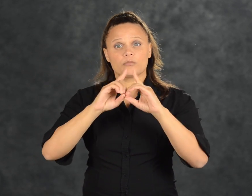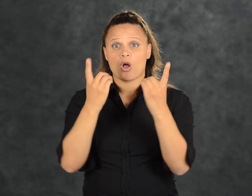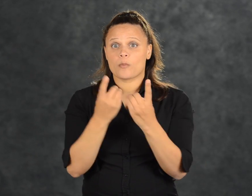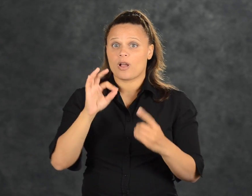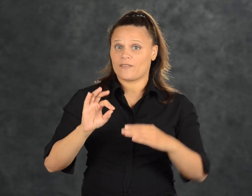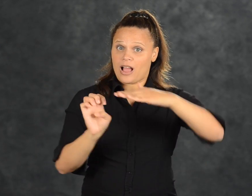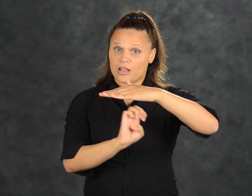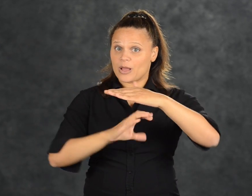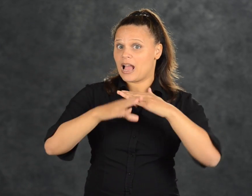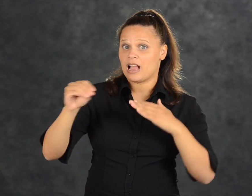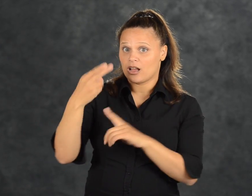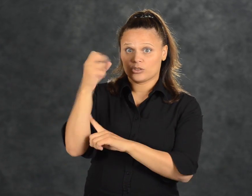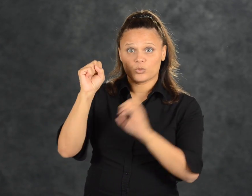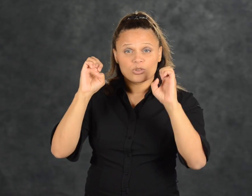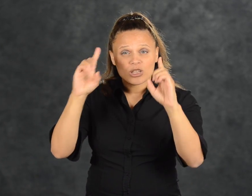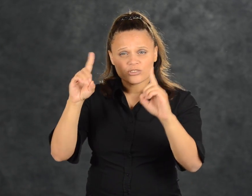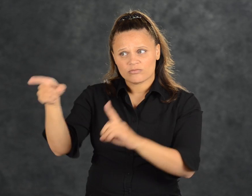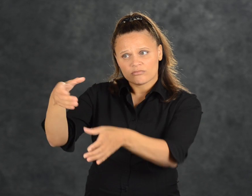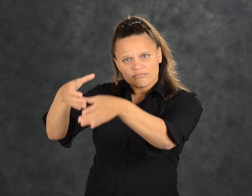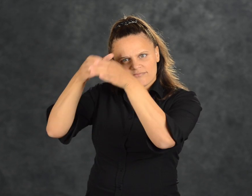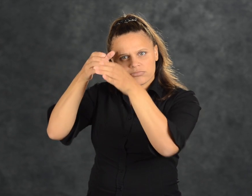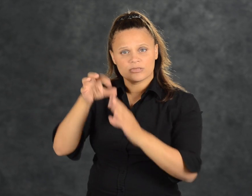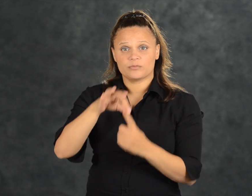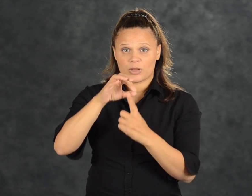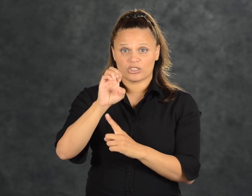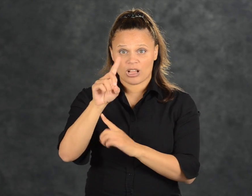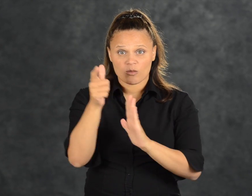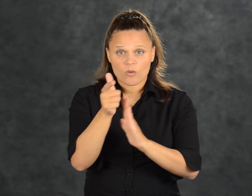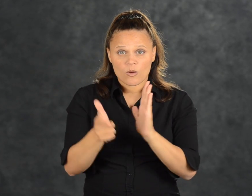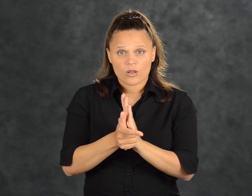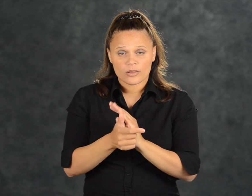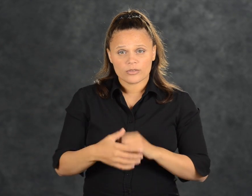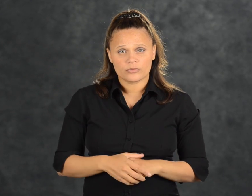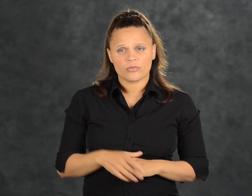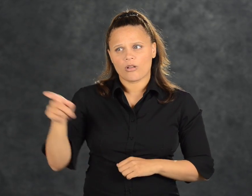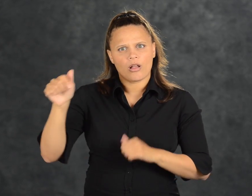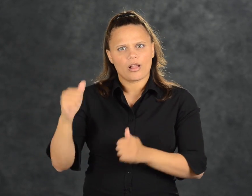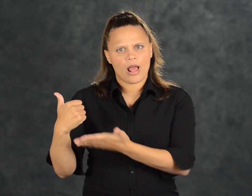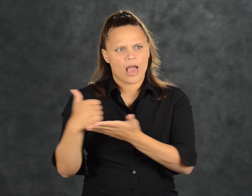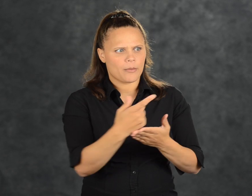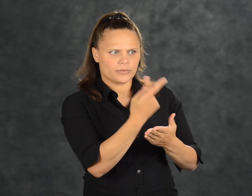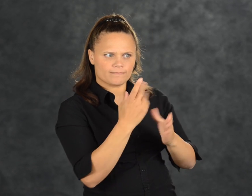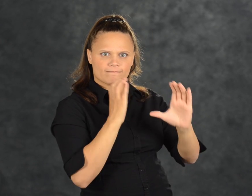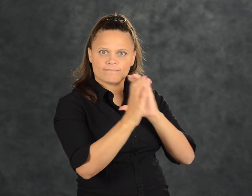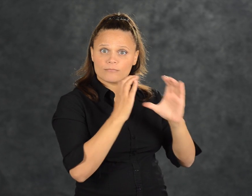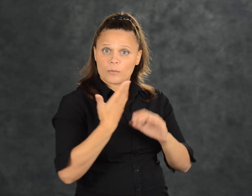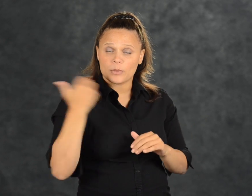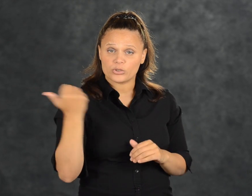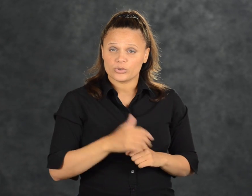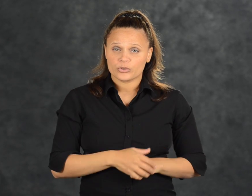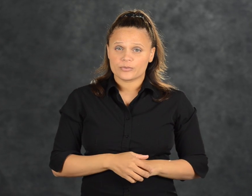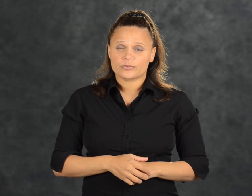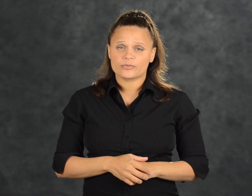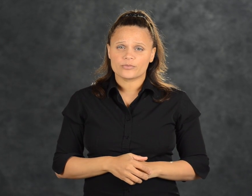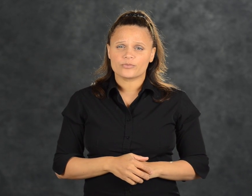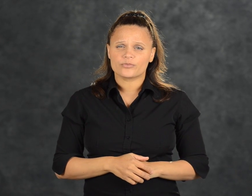Mediators work for the Department of Elementary and Secondary Education and know special education law